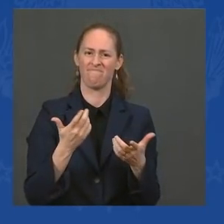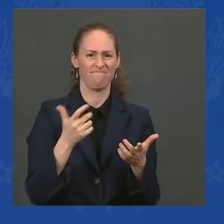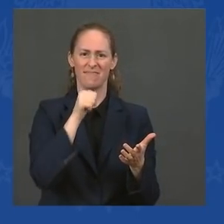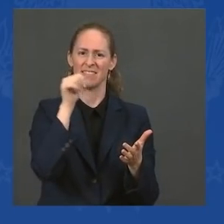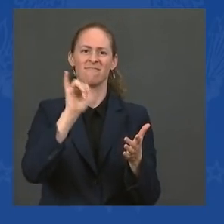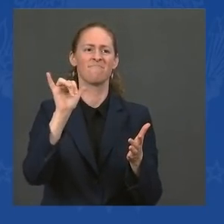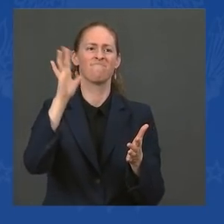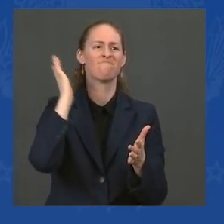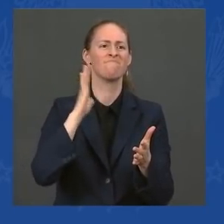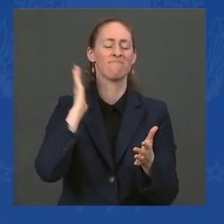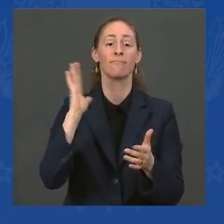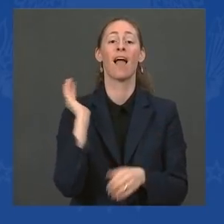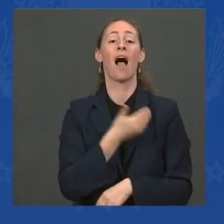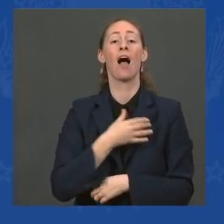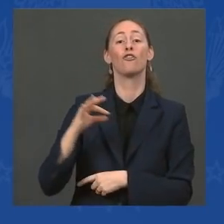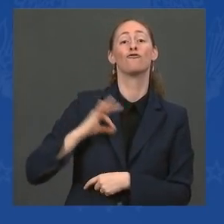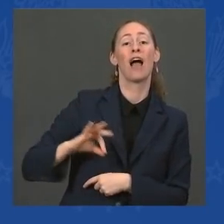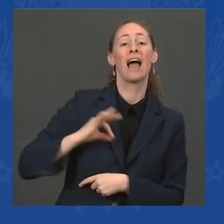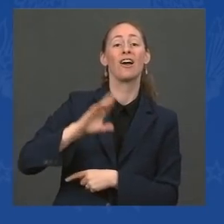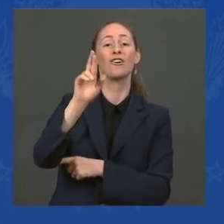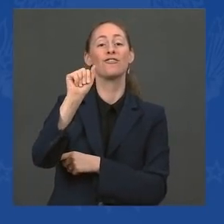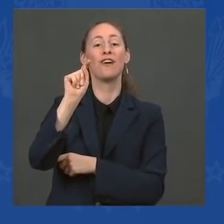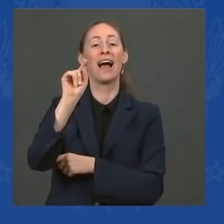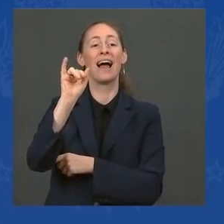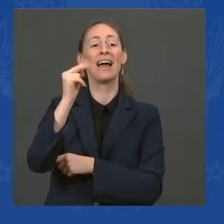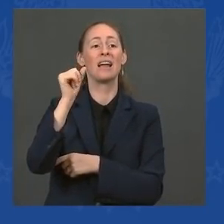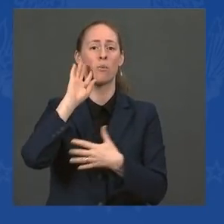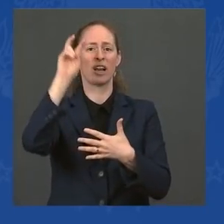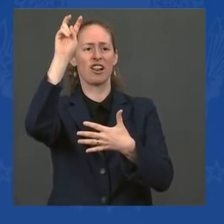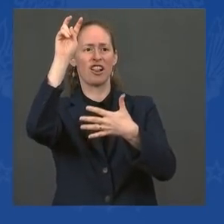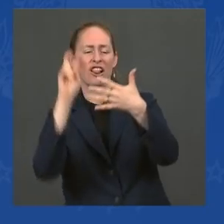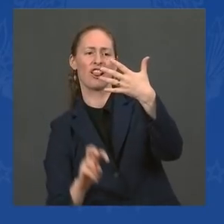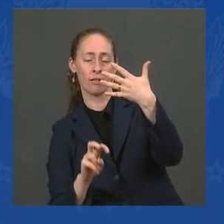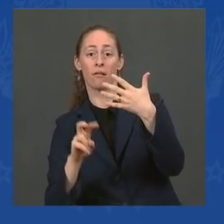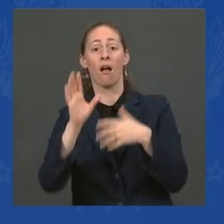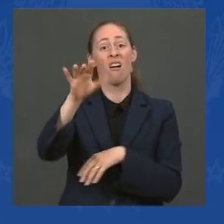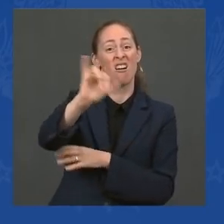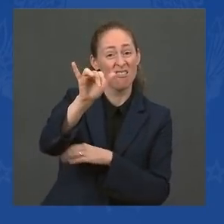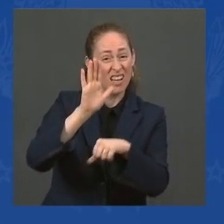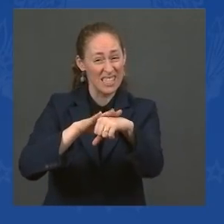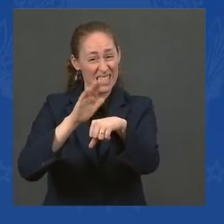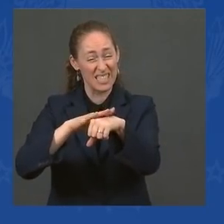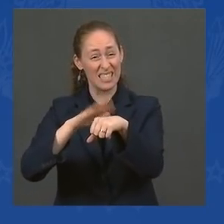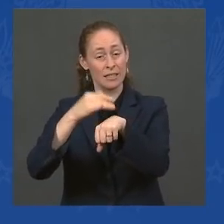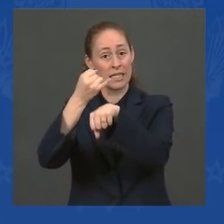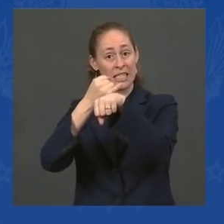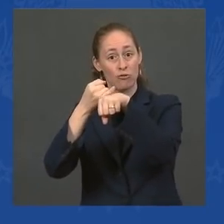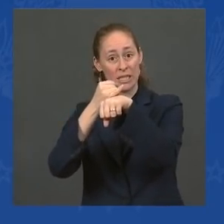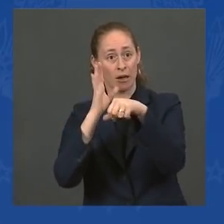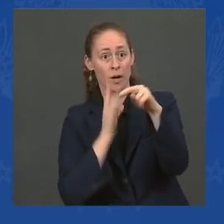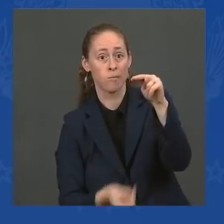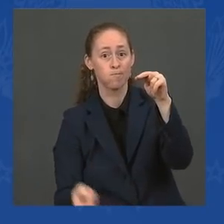and result in a rise in interest rates for families -- talking about mortgages, auto loans, credit cards.